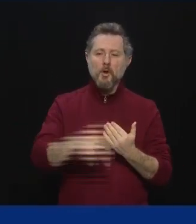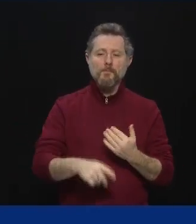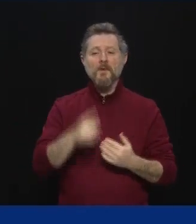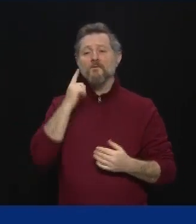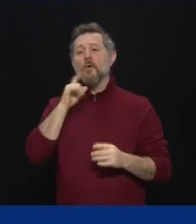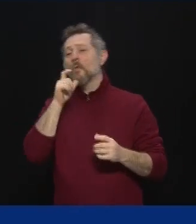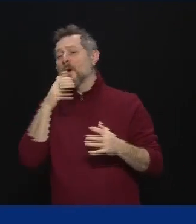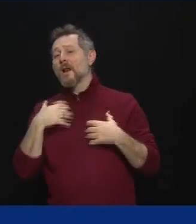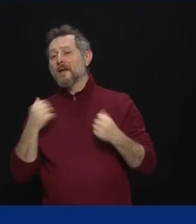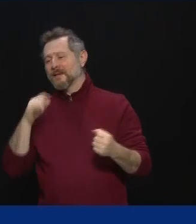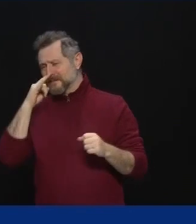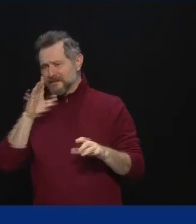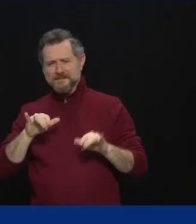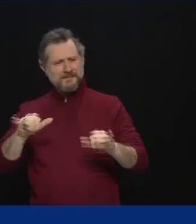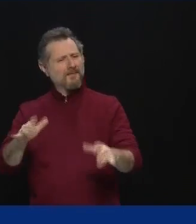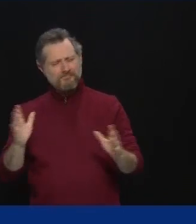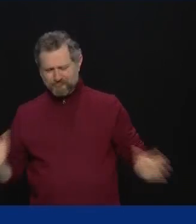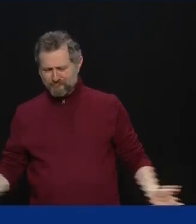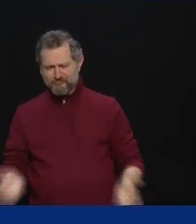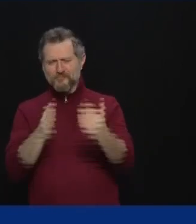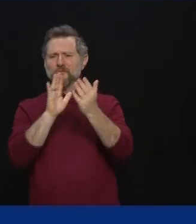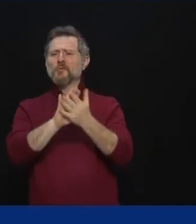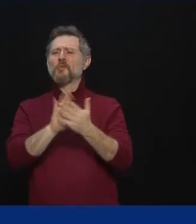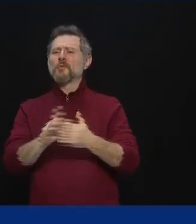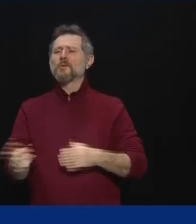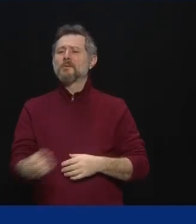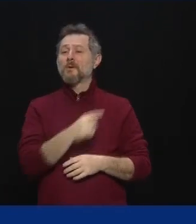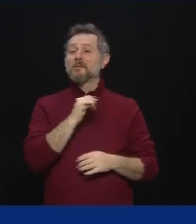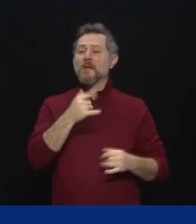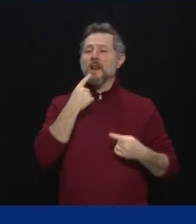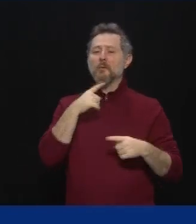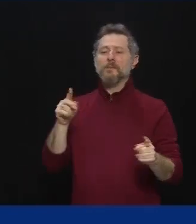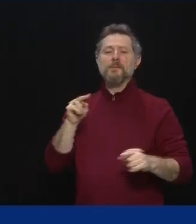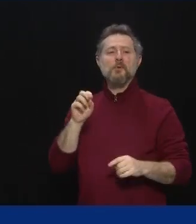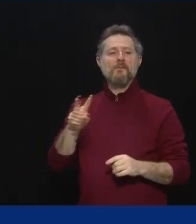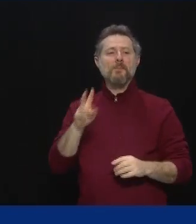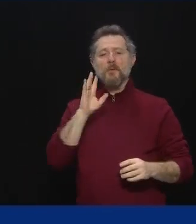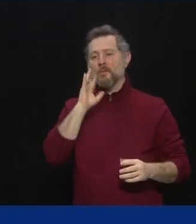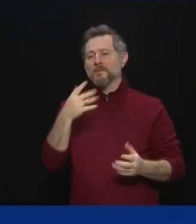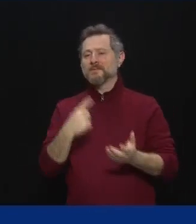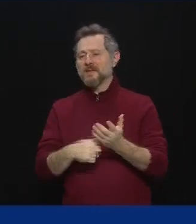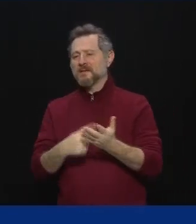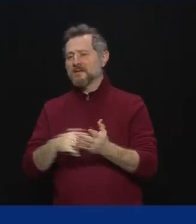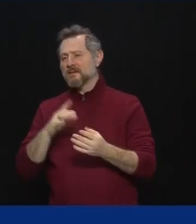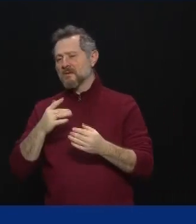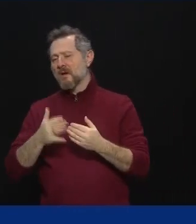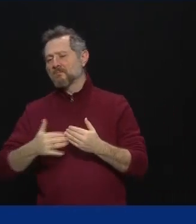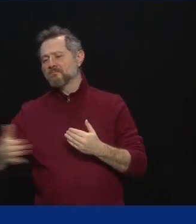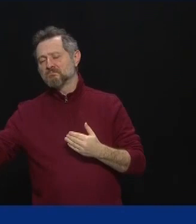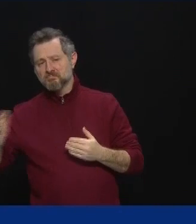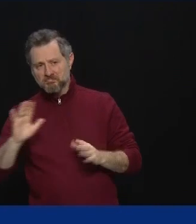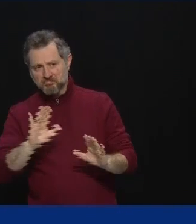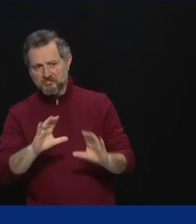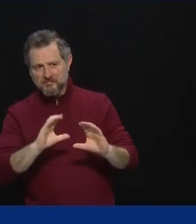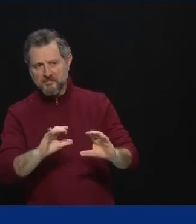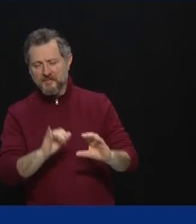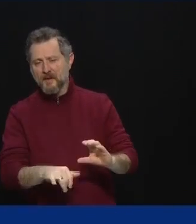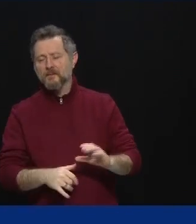CASE, HOW THEY CAN ADOPT, IF THEY WANTED, A TEST TO SAFE PROGRAM, ALL ABOUT KEEPING THE HEALTHY KIDS IN SCHOOL.